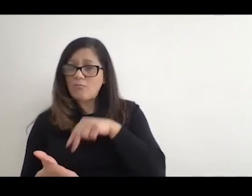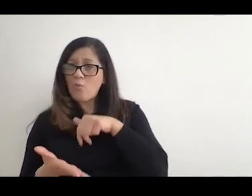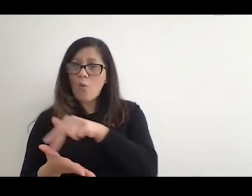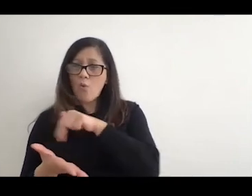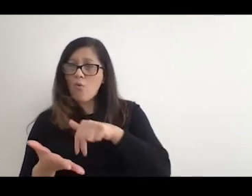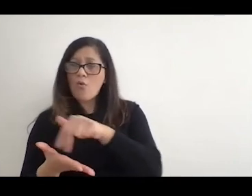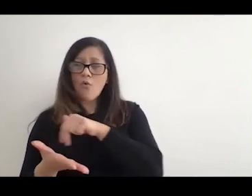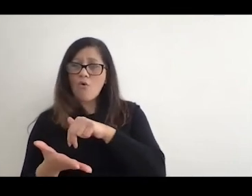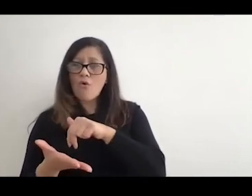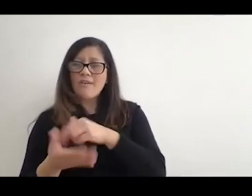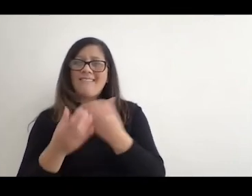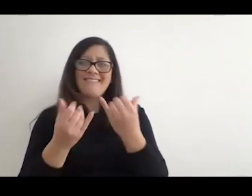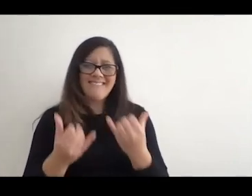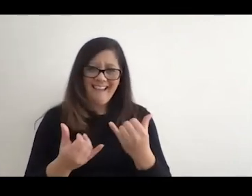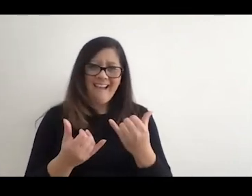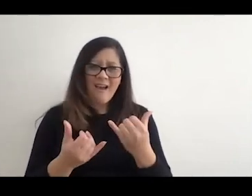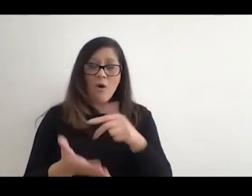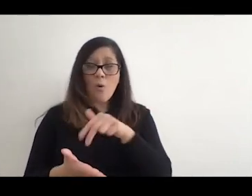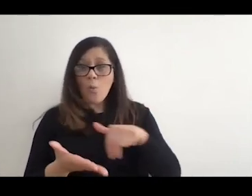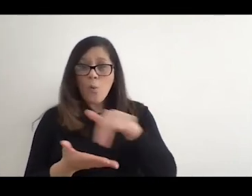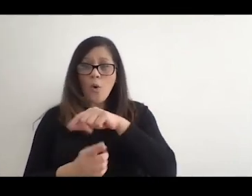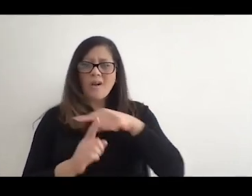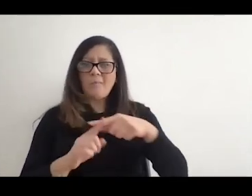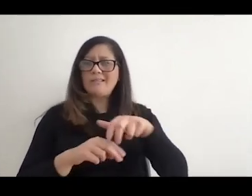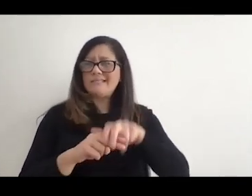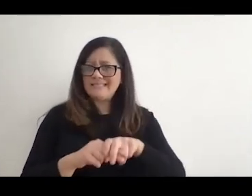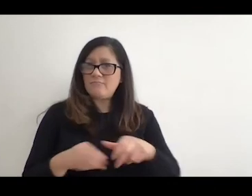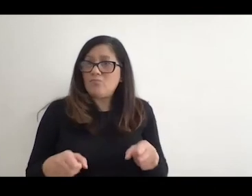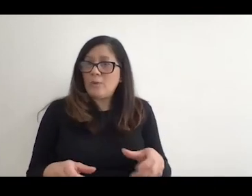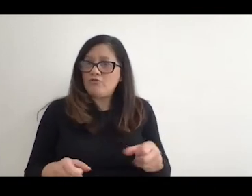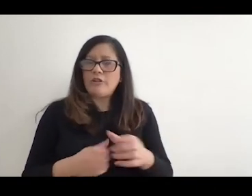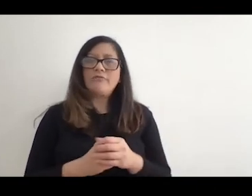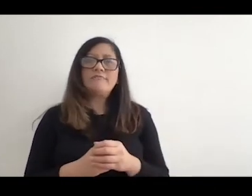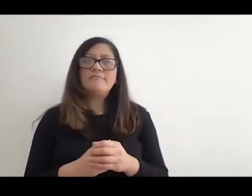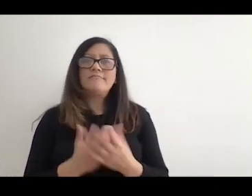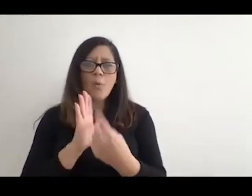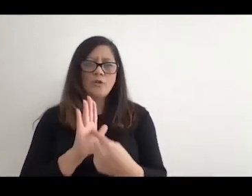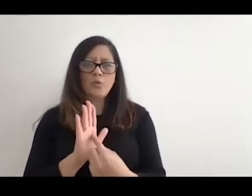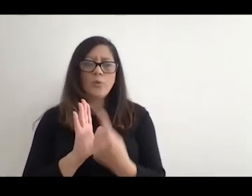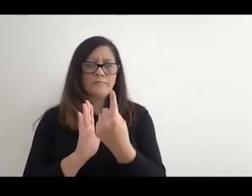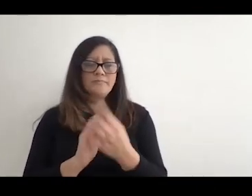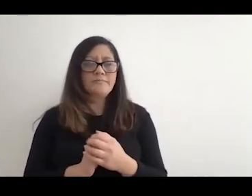standing to someone ambulating seated. Here's something that I want to show you an example.